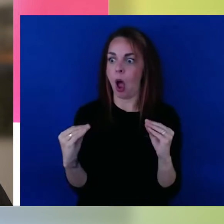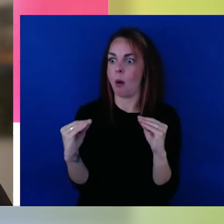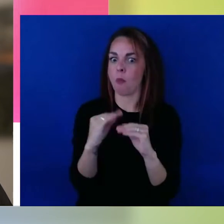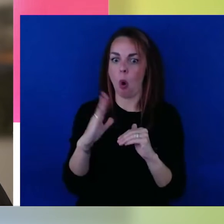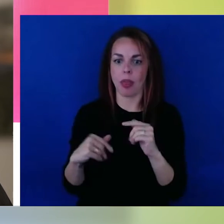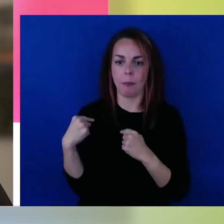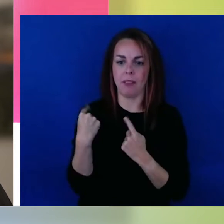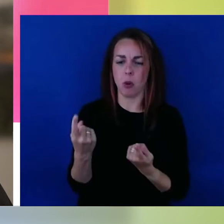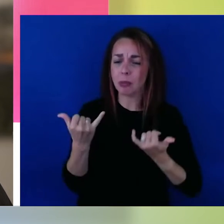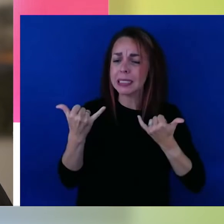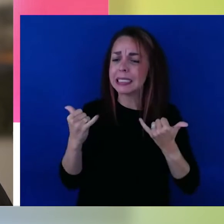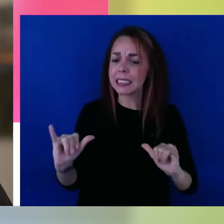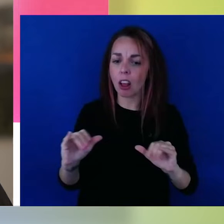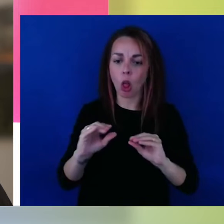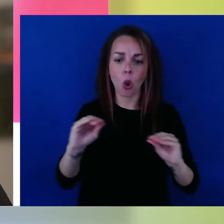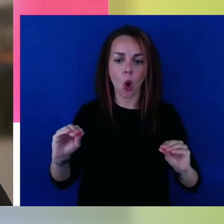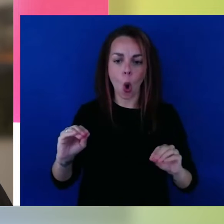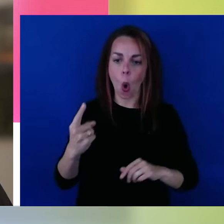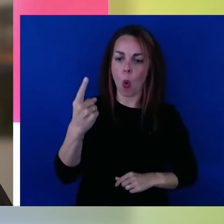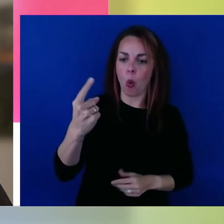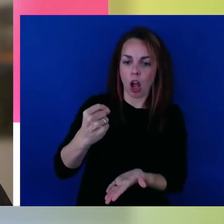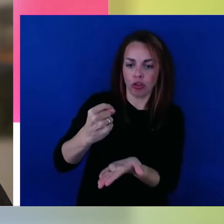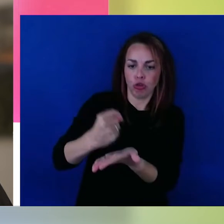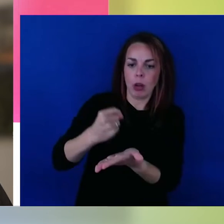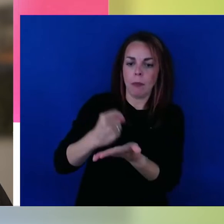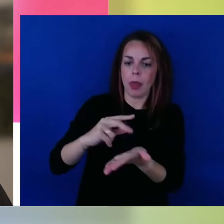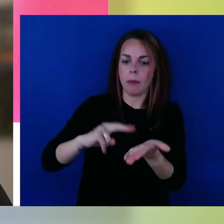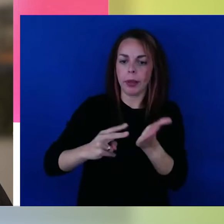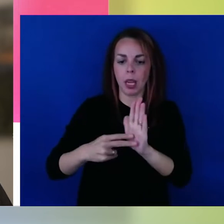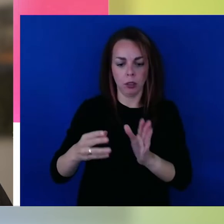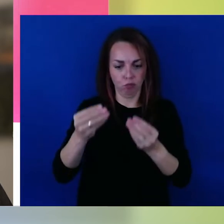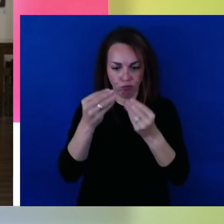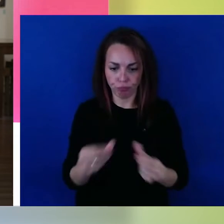there are still no lasting treatments for the disease.